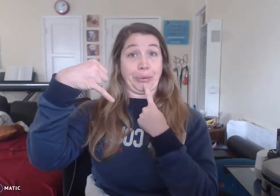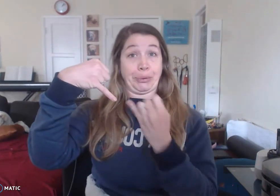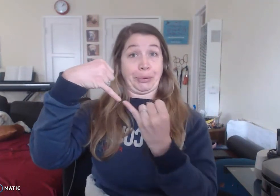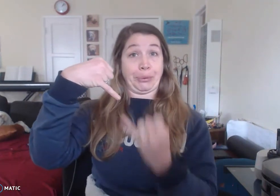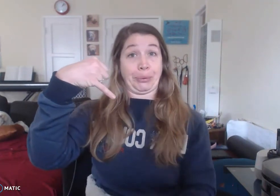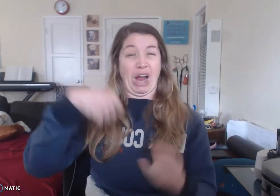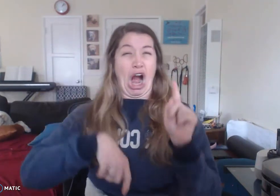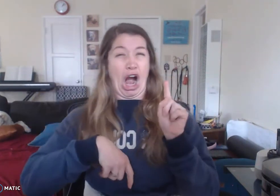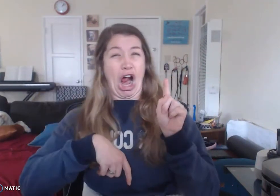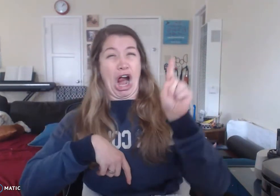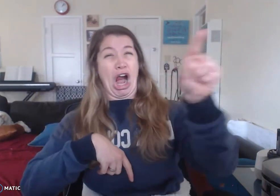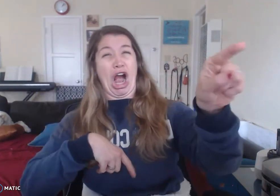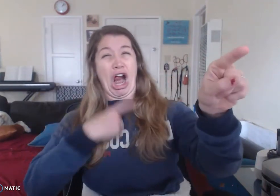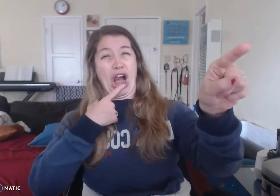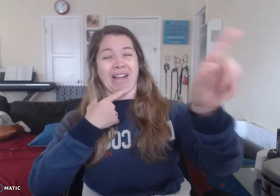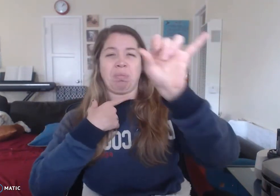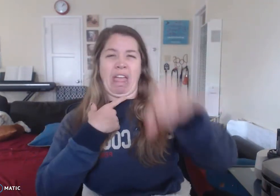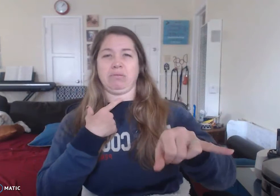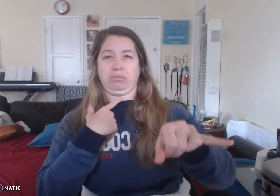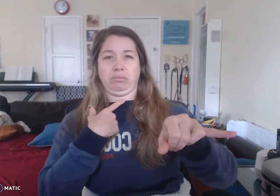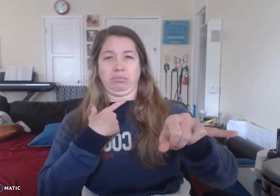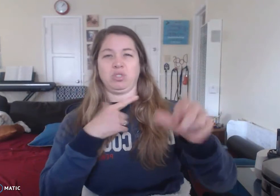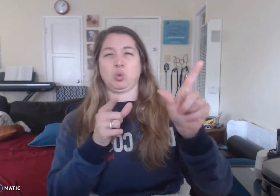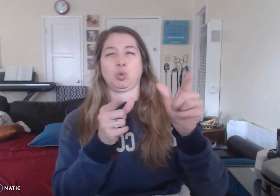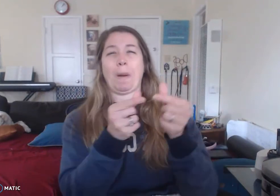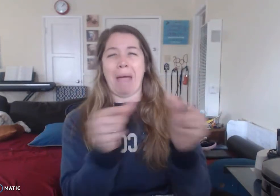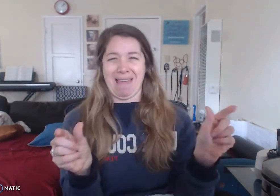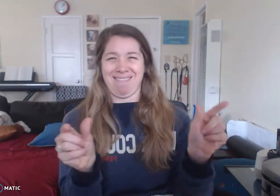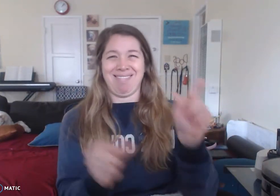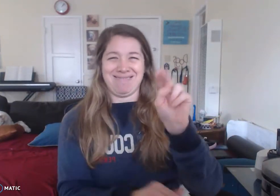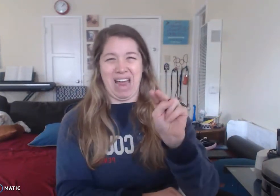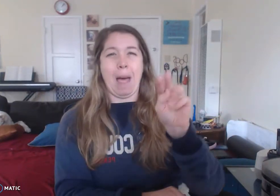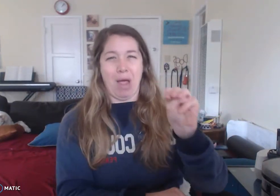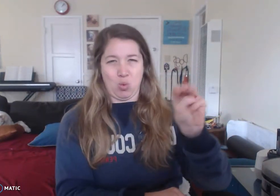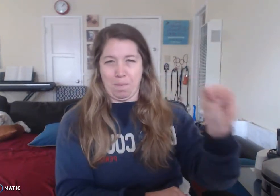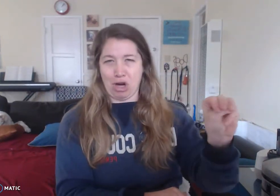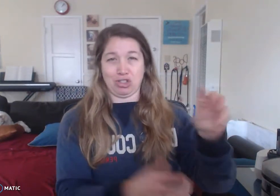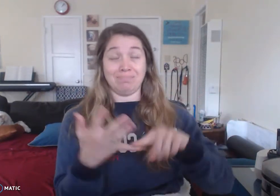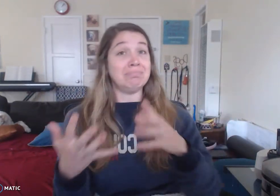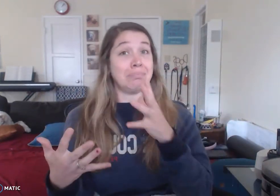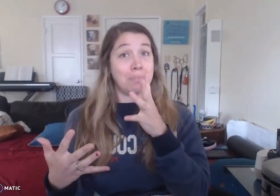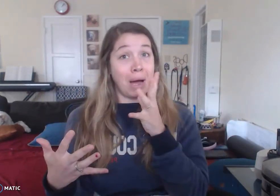Another example is something is far away, we use this NMM to represent this. Those examples are specifically called Grammatical Non manual markers.